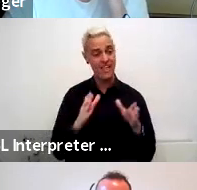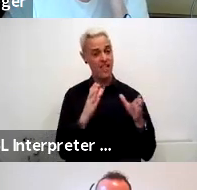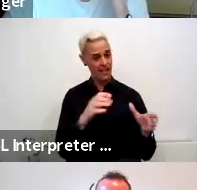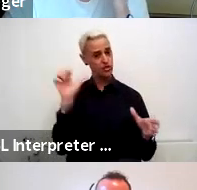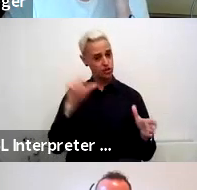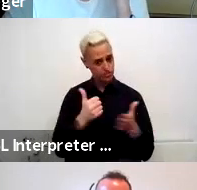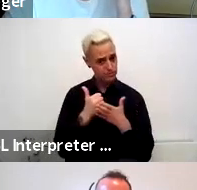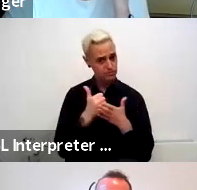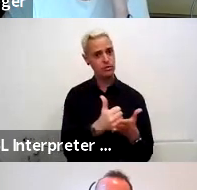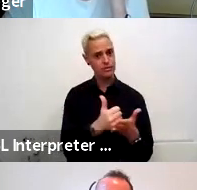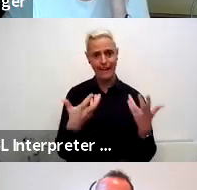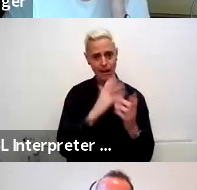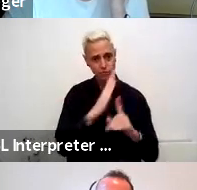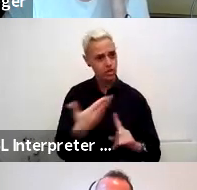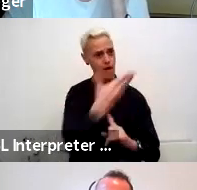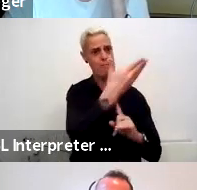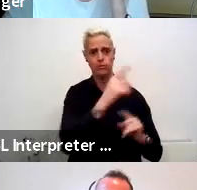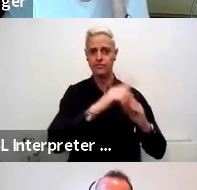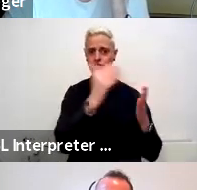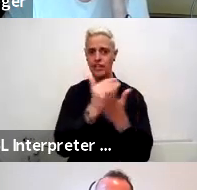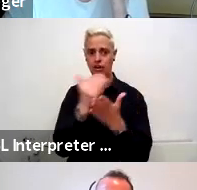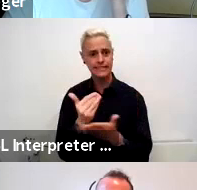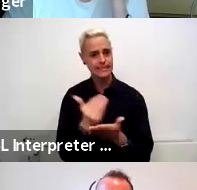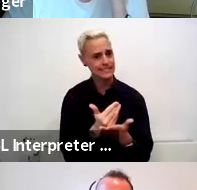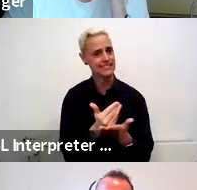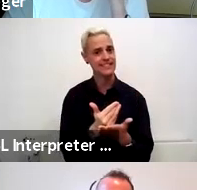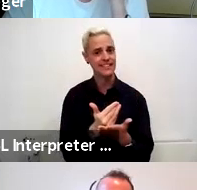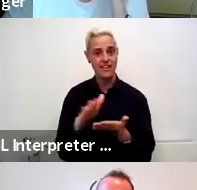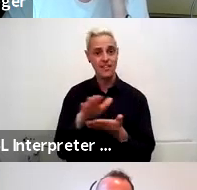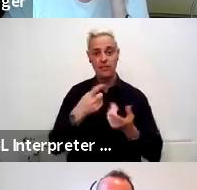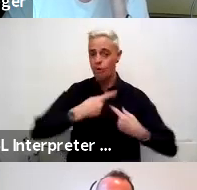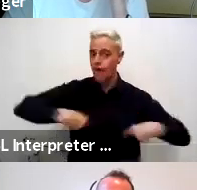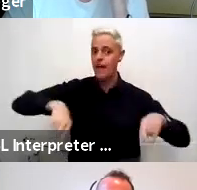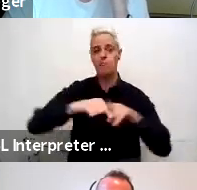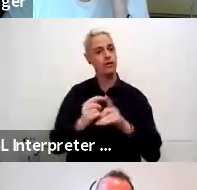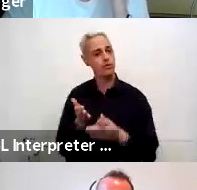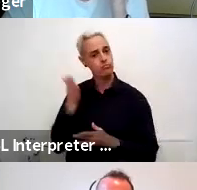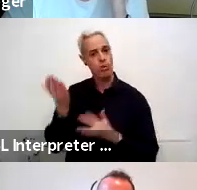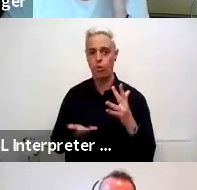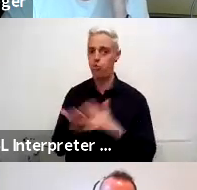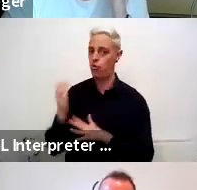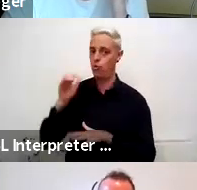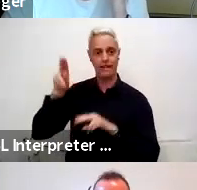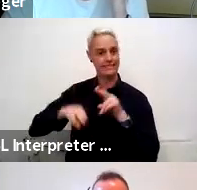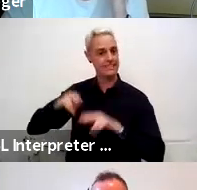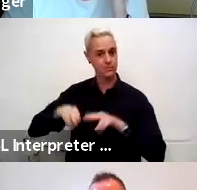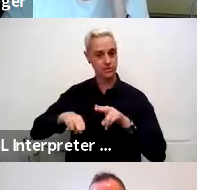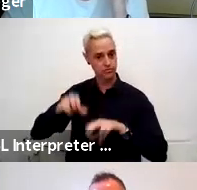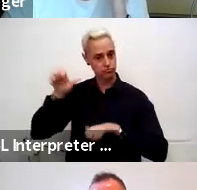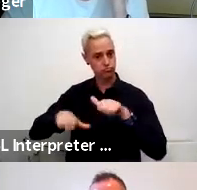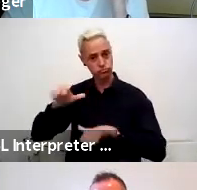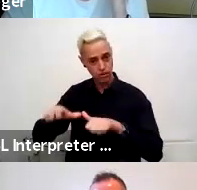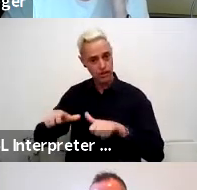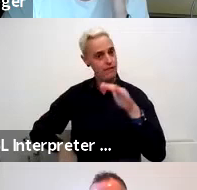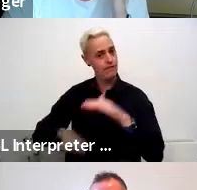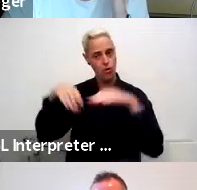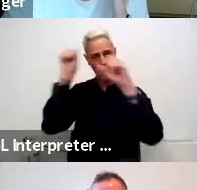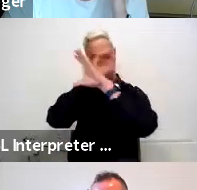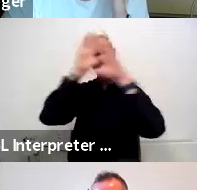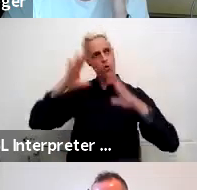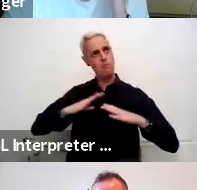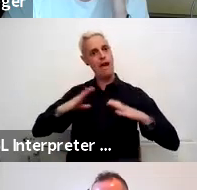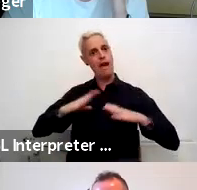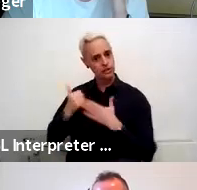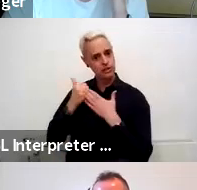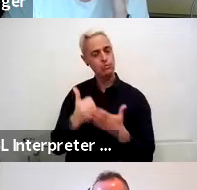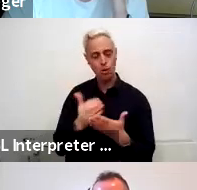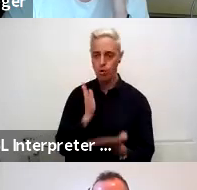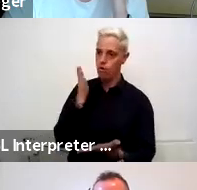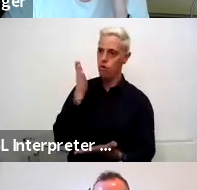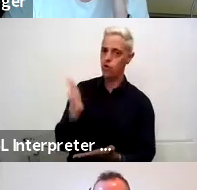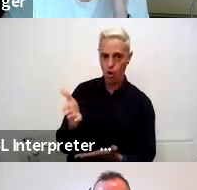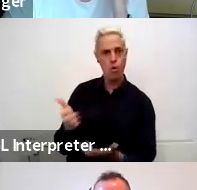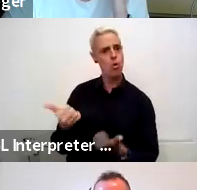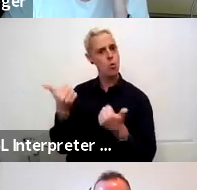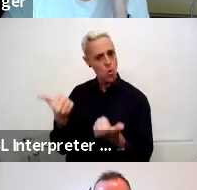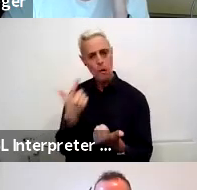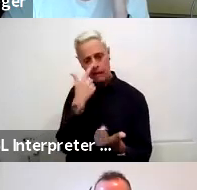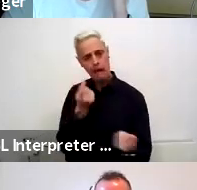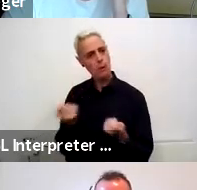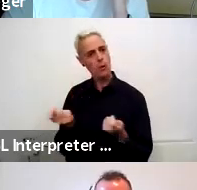I think that needs to be supported it needs to be better signposted and we need to make sure that as much as possible anyone who is going for such an assessment is properly prepared and properly supported so that they are able to pay with what's coming,